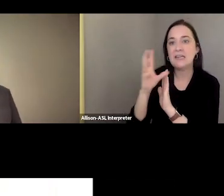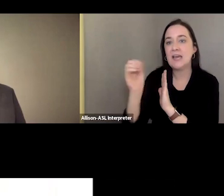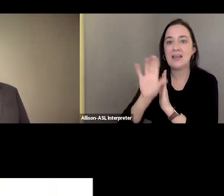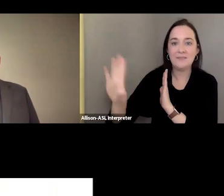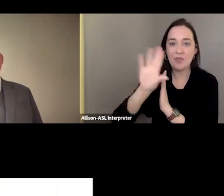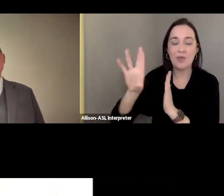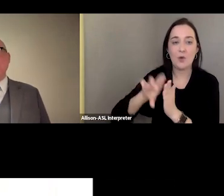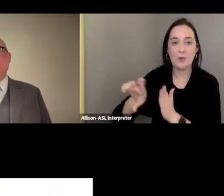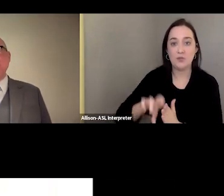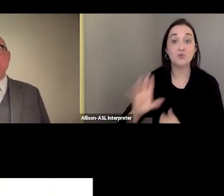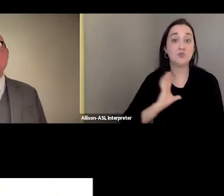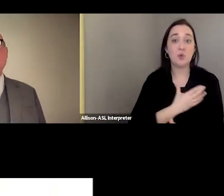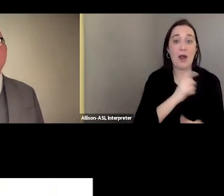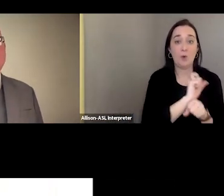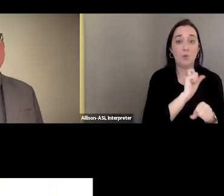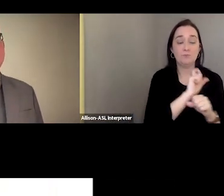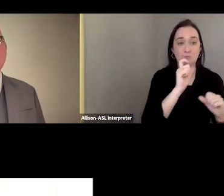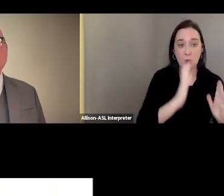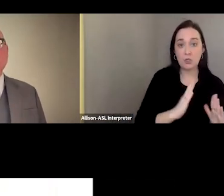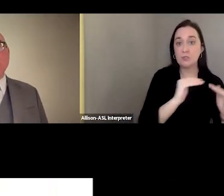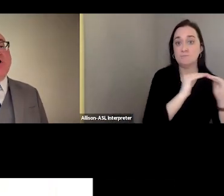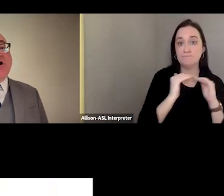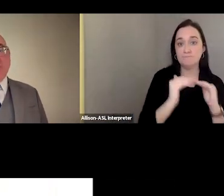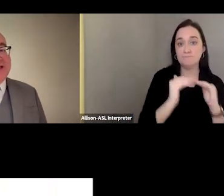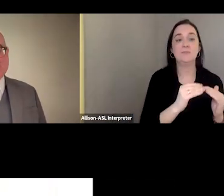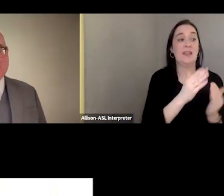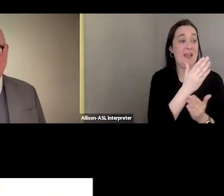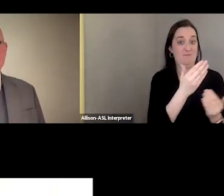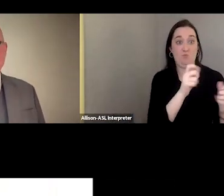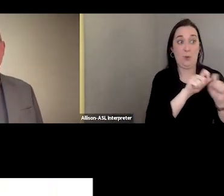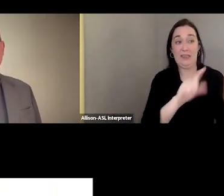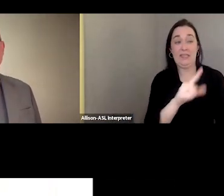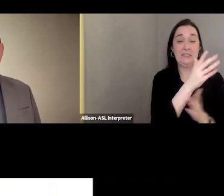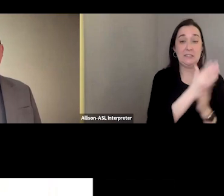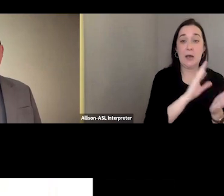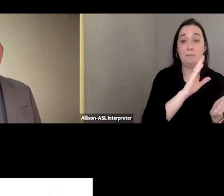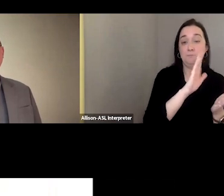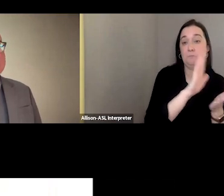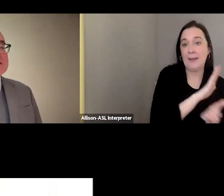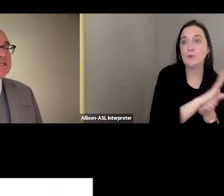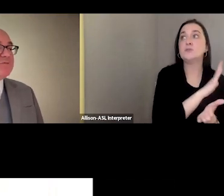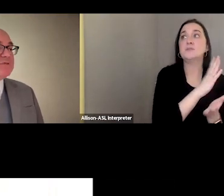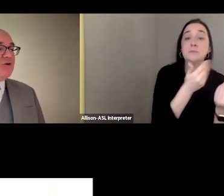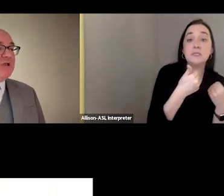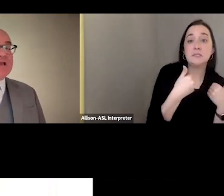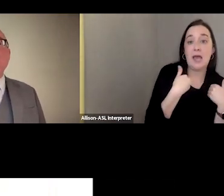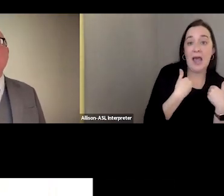and we've had lots of papers that recently come out or currently under review or about to go out on these things. So I'm going to give you a synopsis real quick of